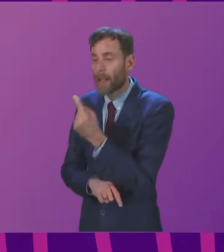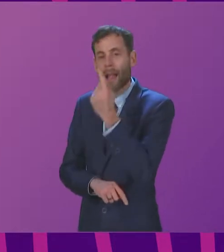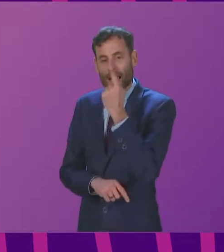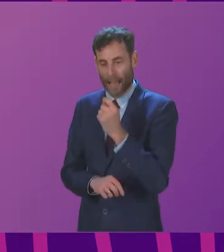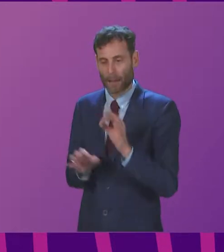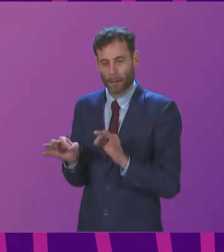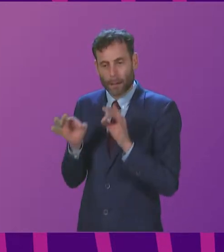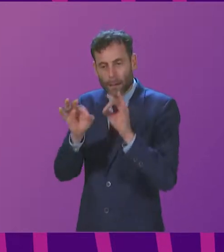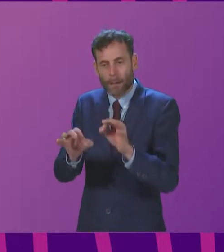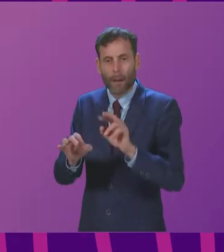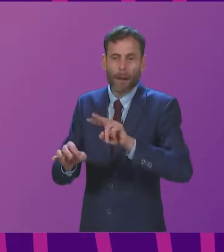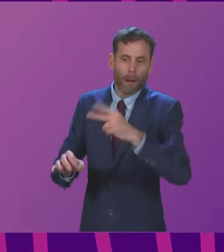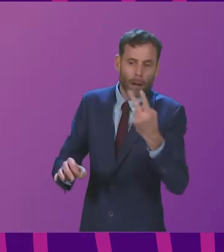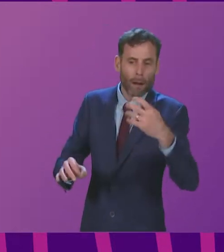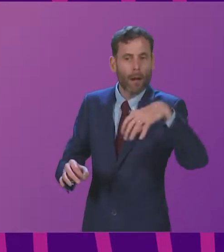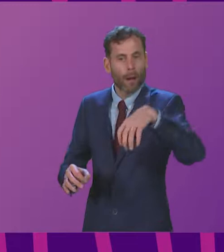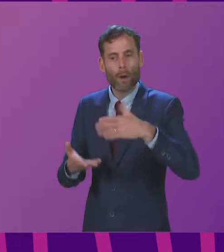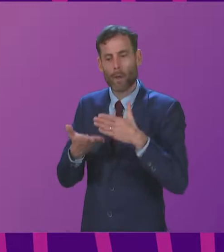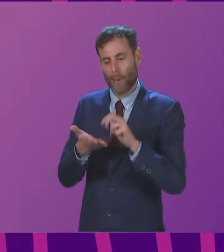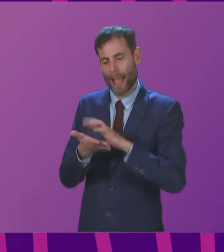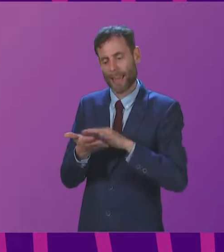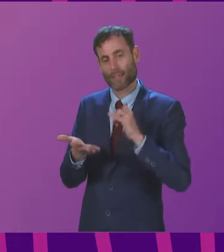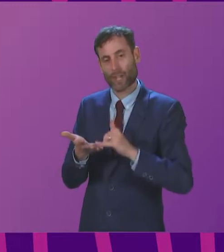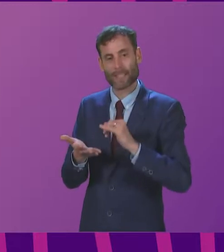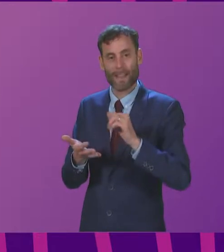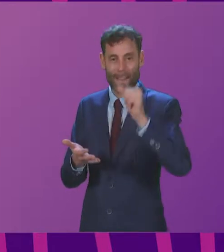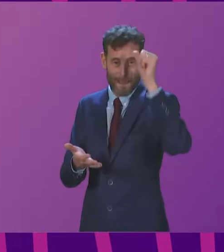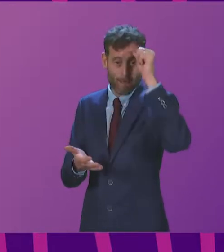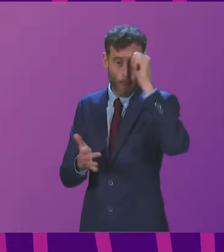or the national Covid vaccination helpline. Lothian residents who face